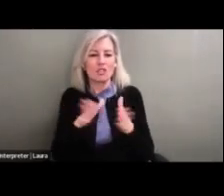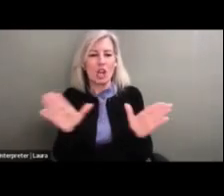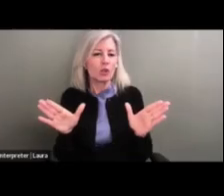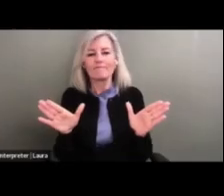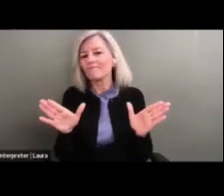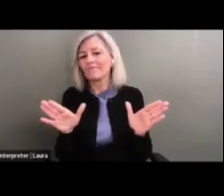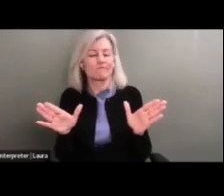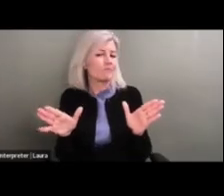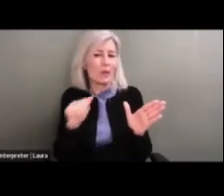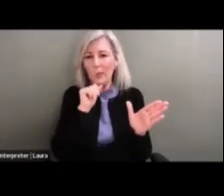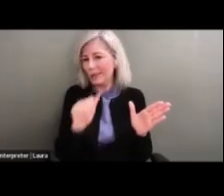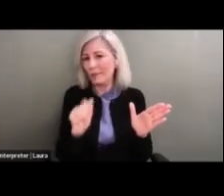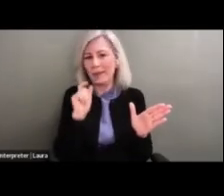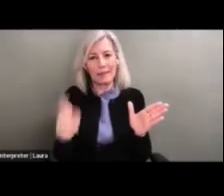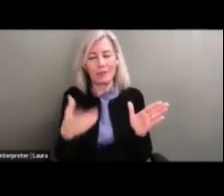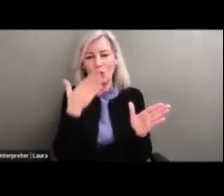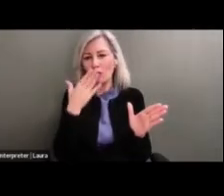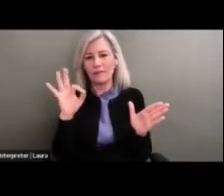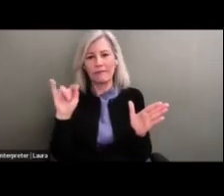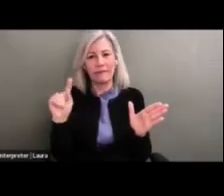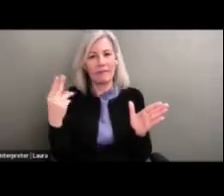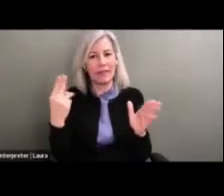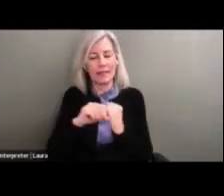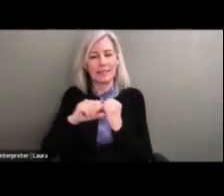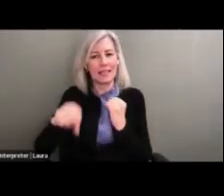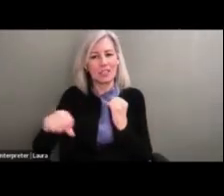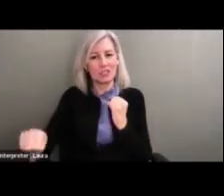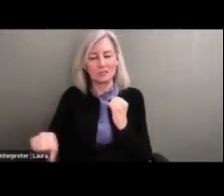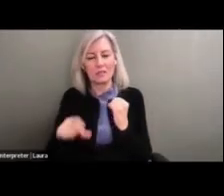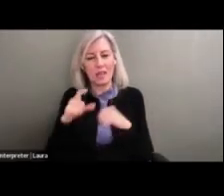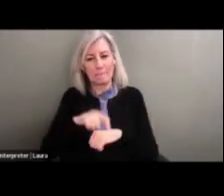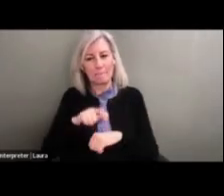for more time to implement,